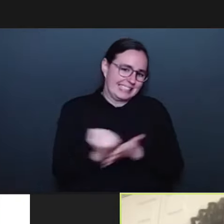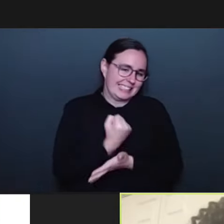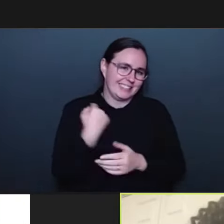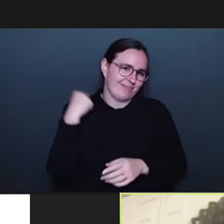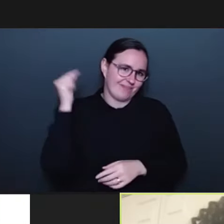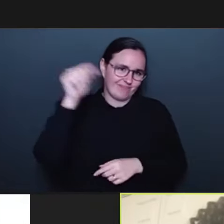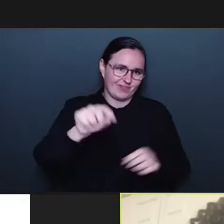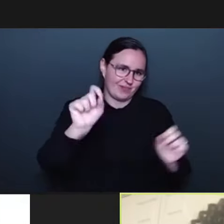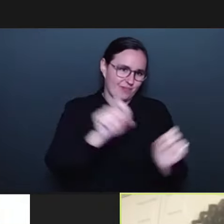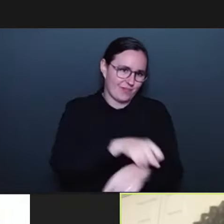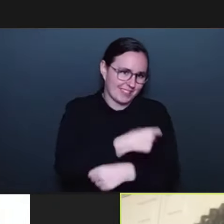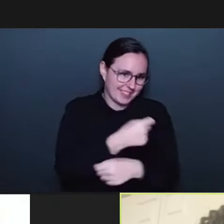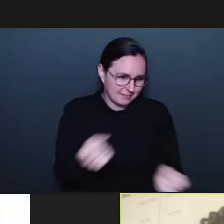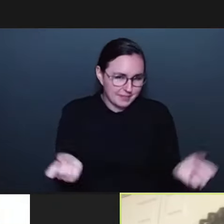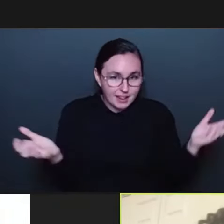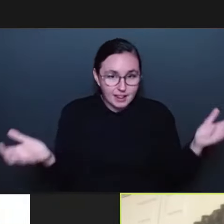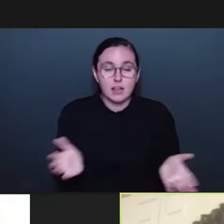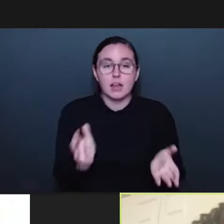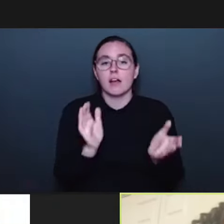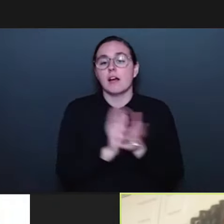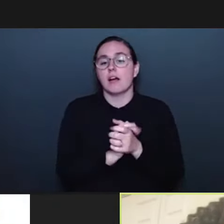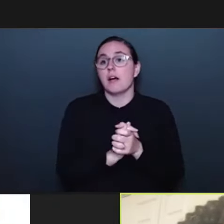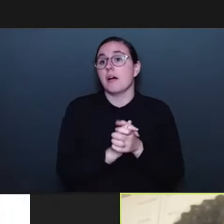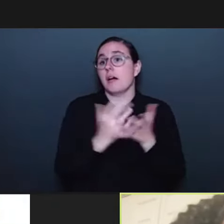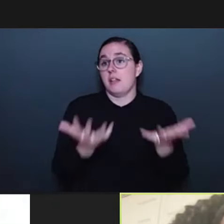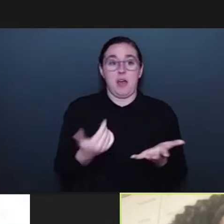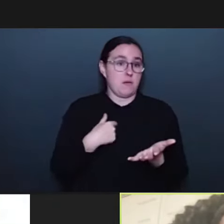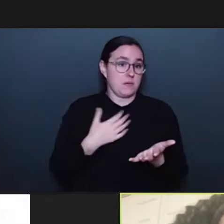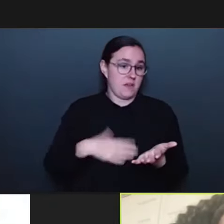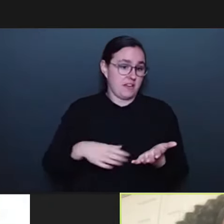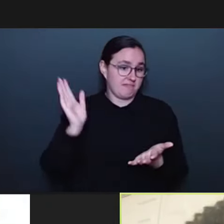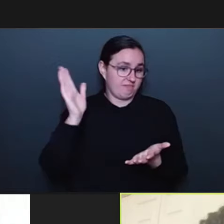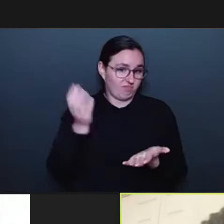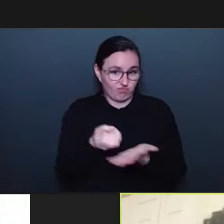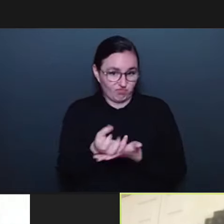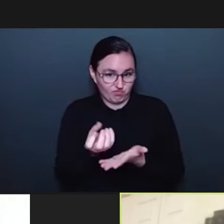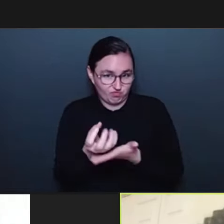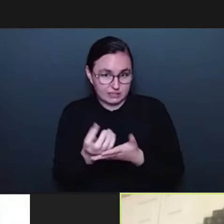just go straight into it. As colleagues have spoken about the consequences of climate change